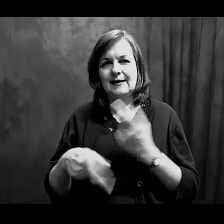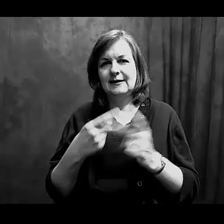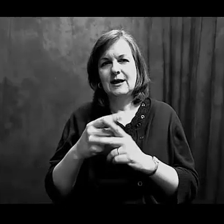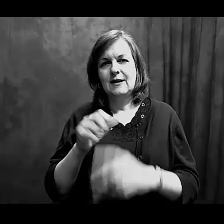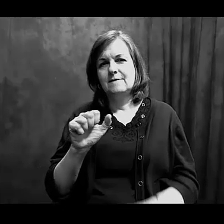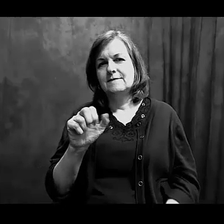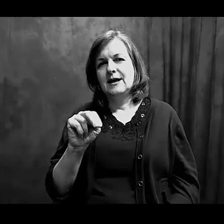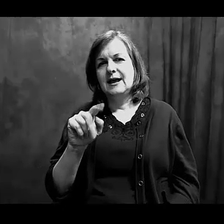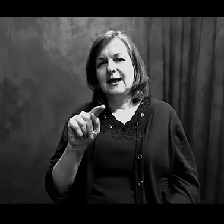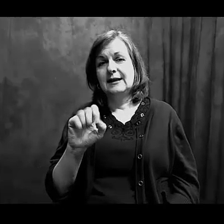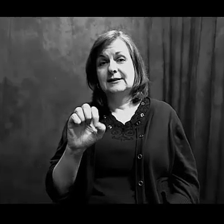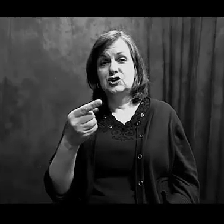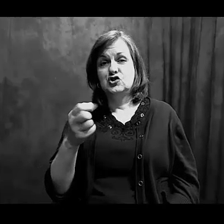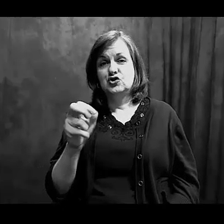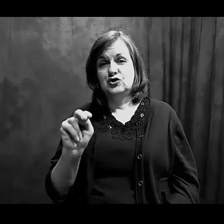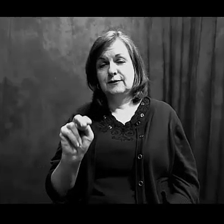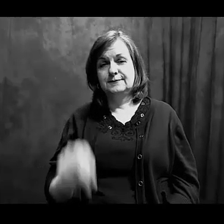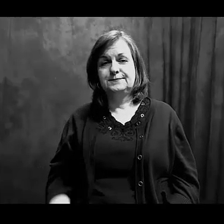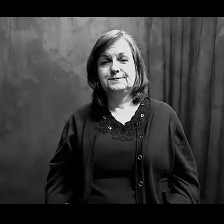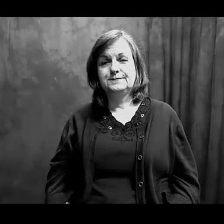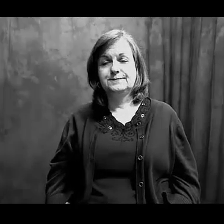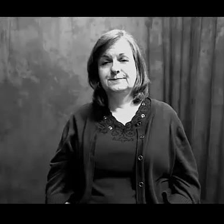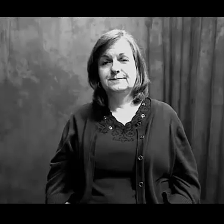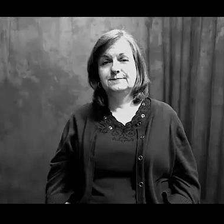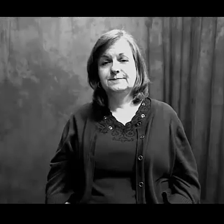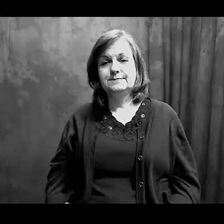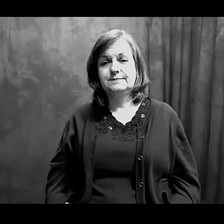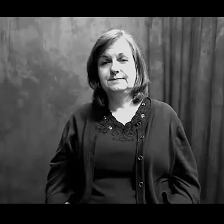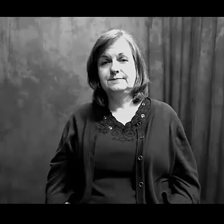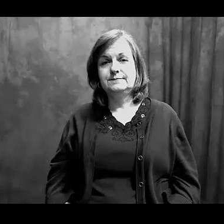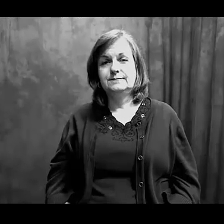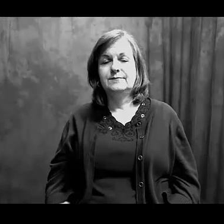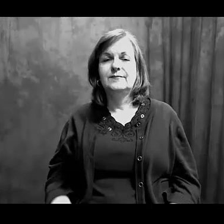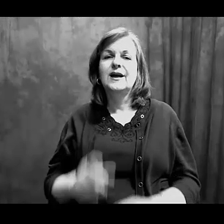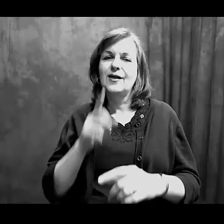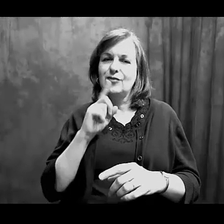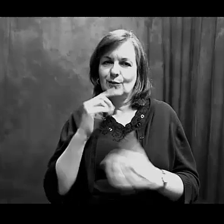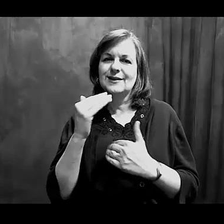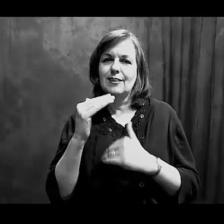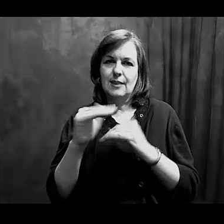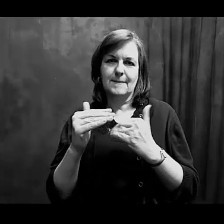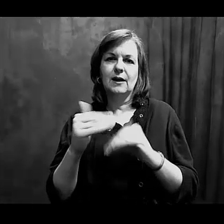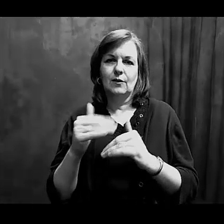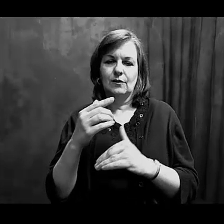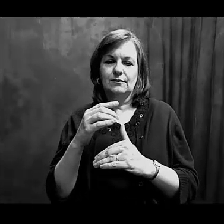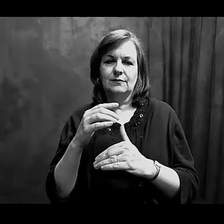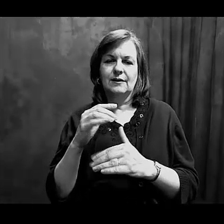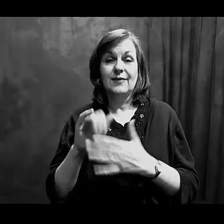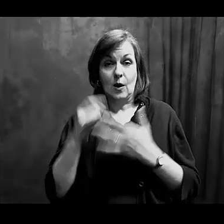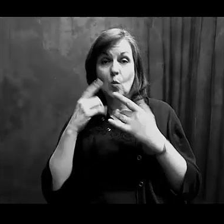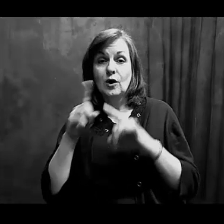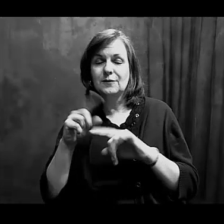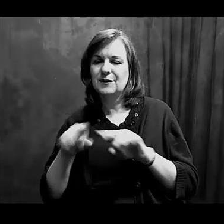any kind of antigen now this works within reason!